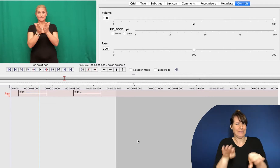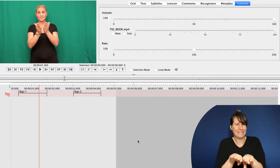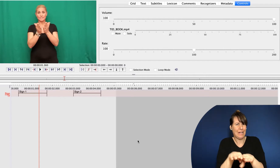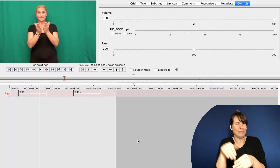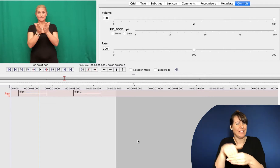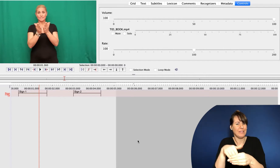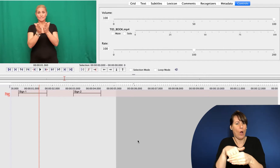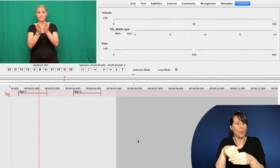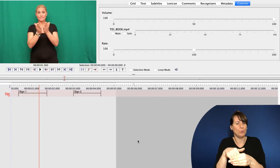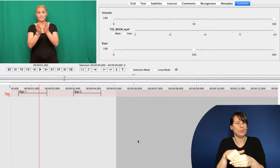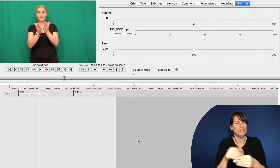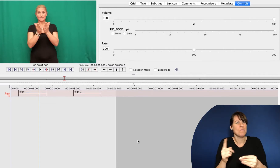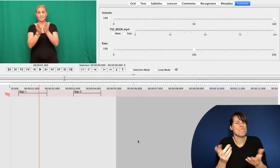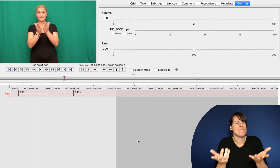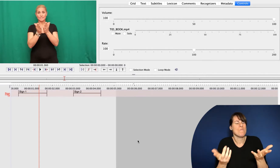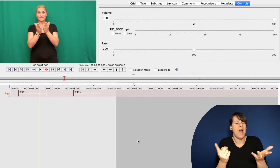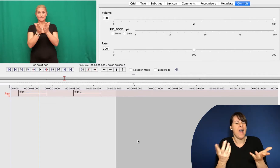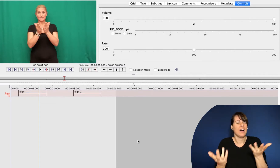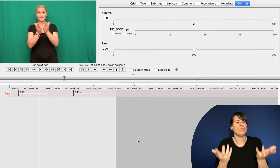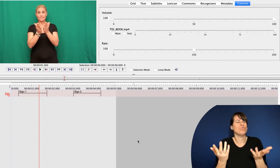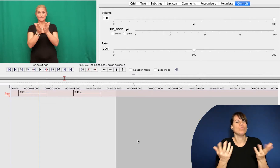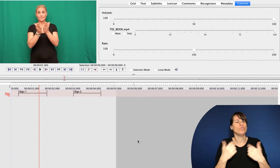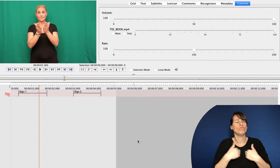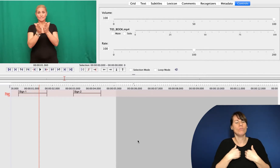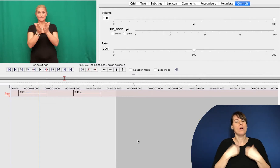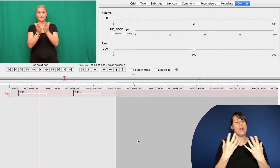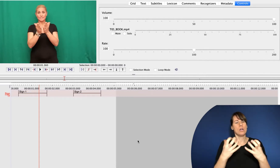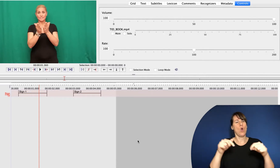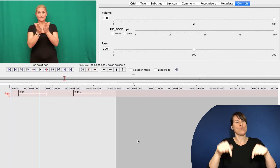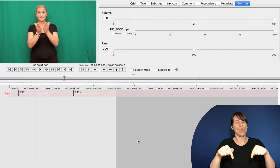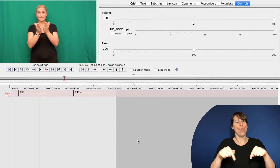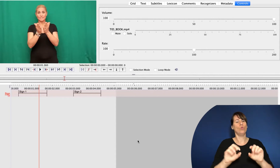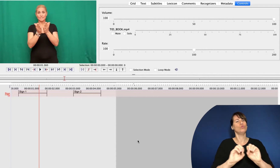And so I can also create one type